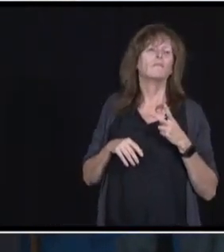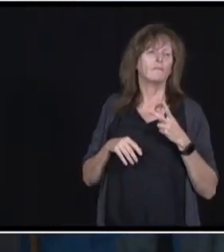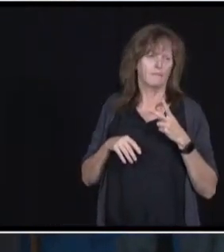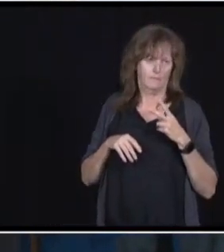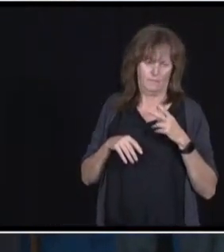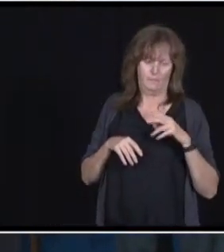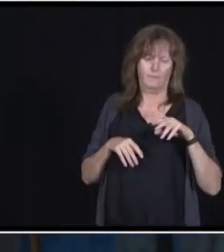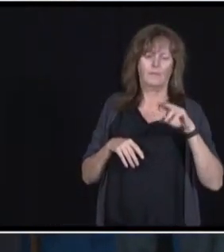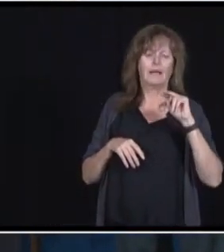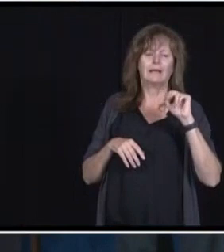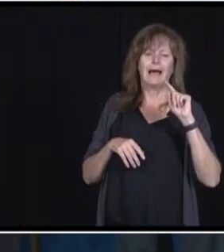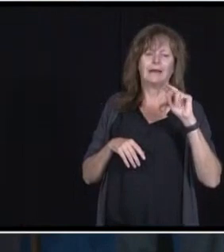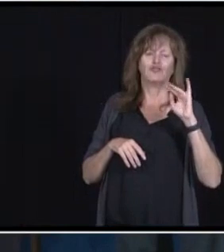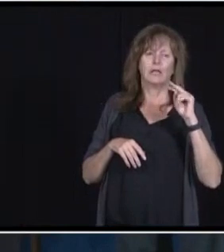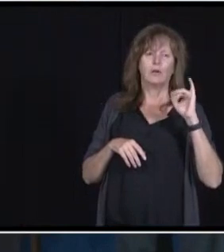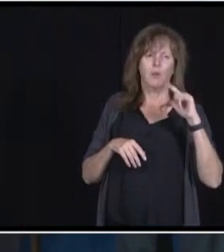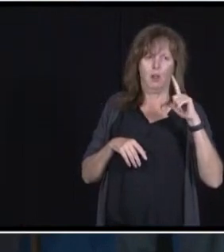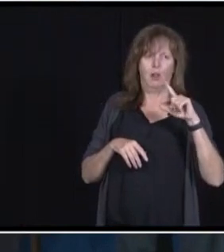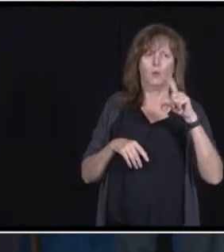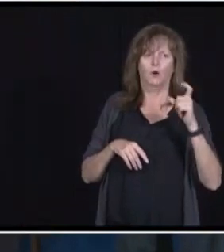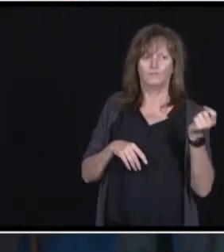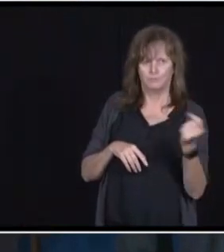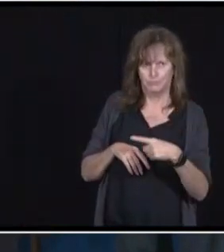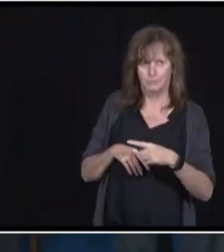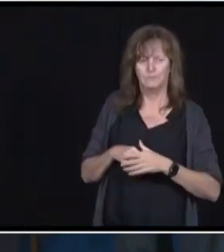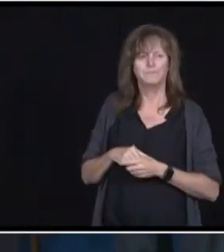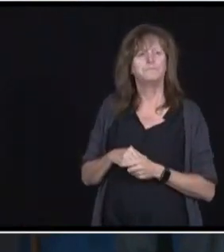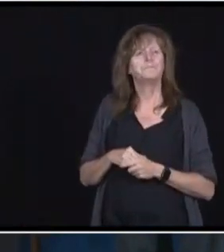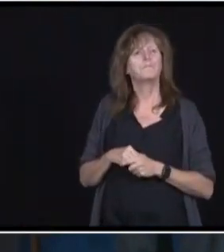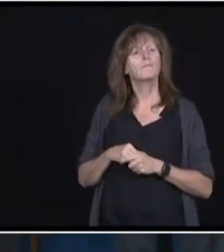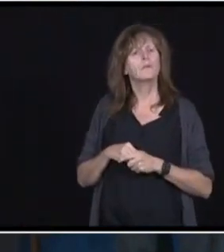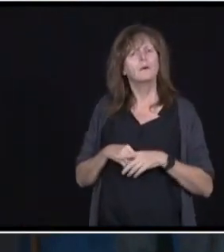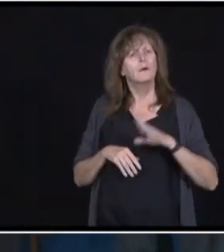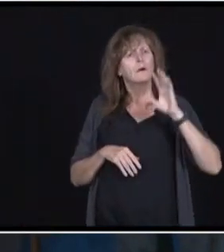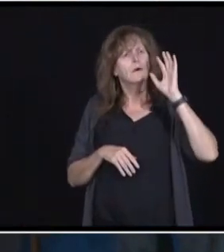the trees and every other thing. It is just totally different.